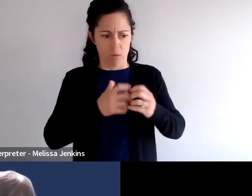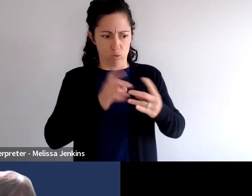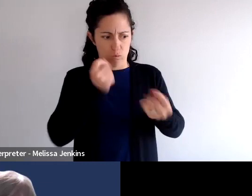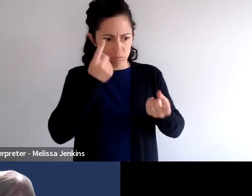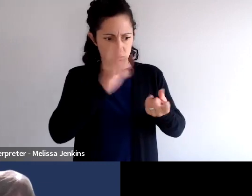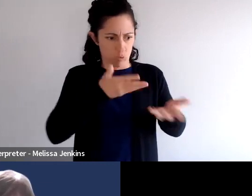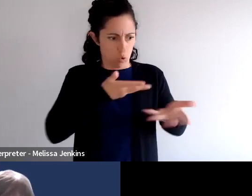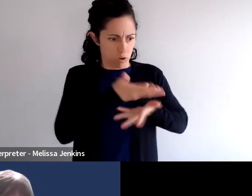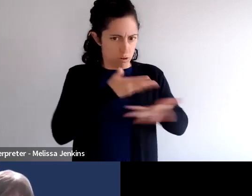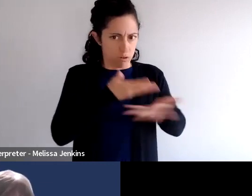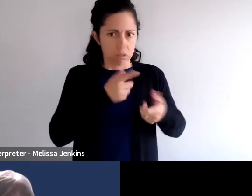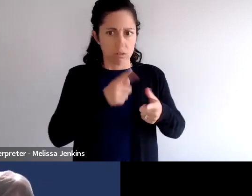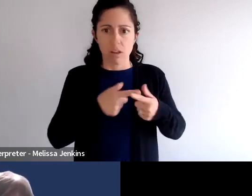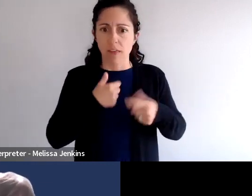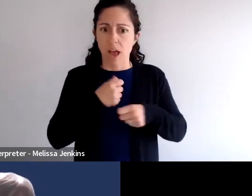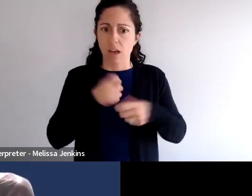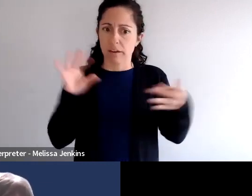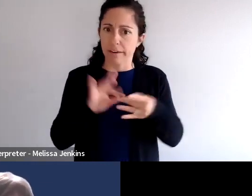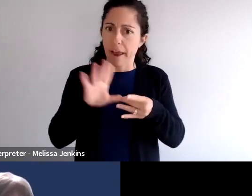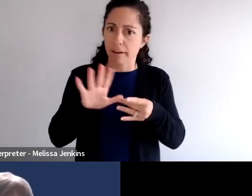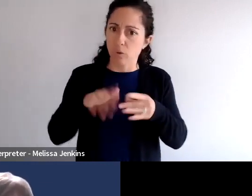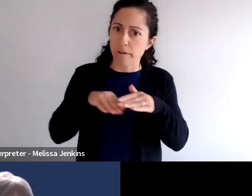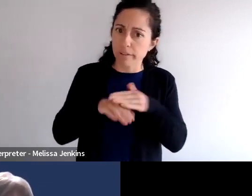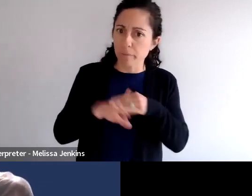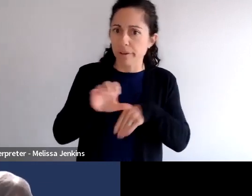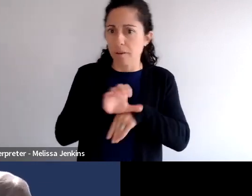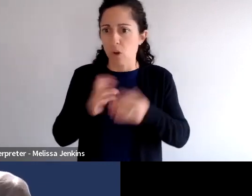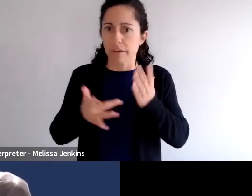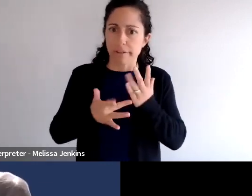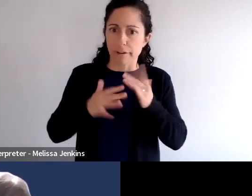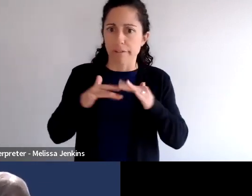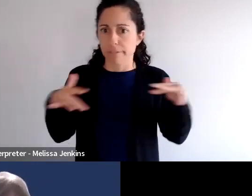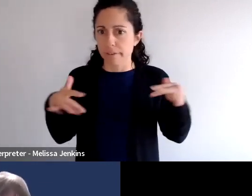to accessibility, computers, technology and all that type of stuff as well as physical objects